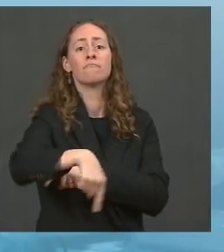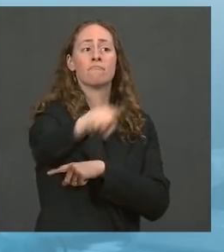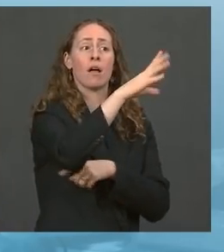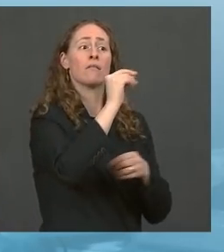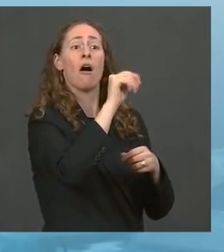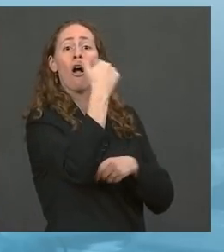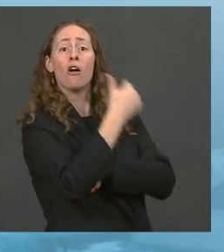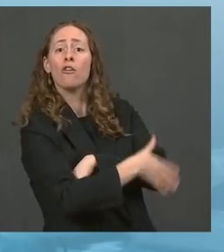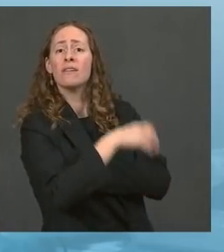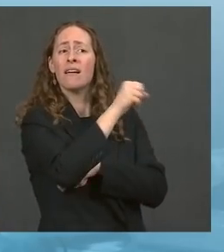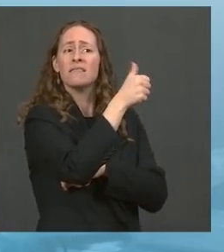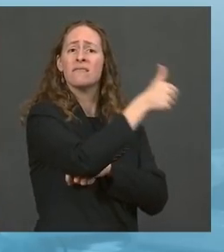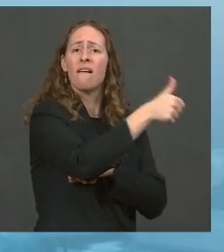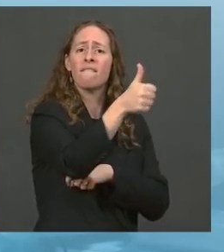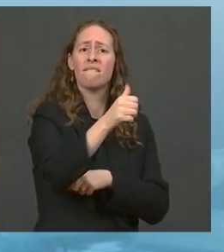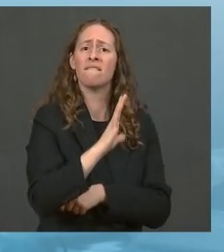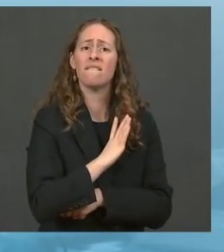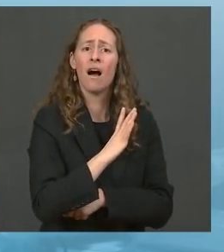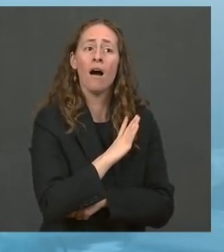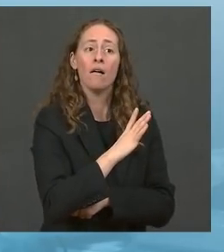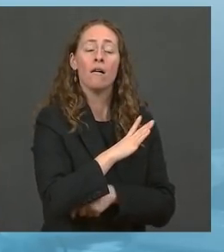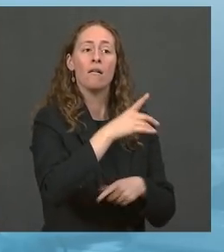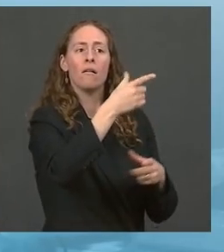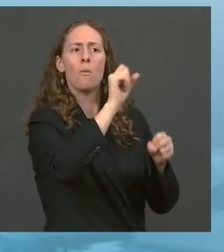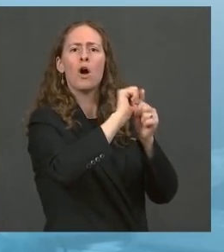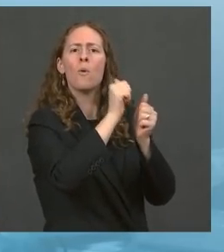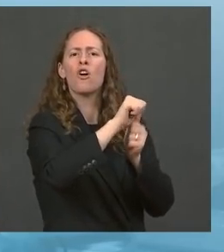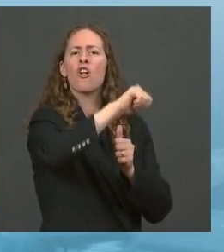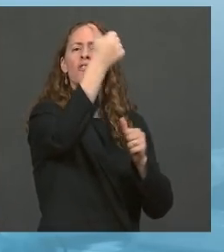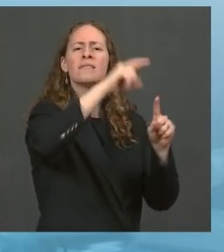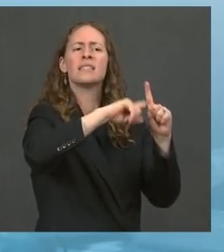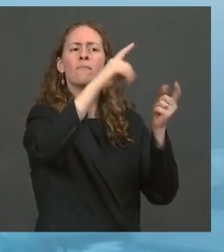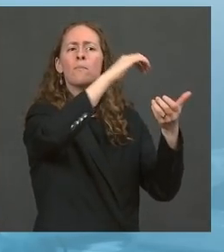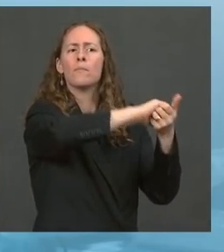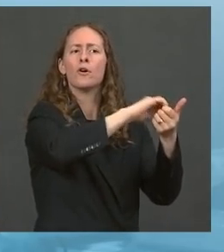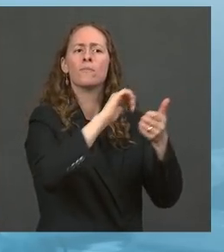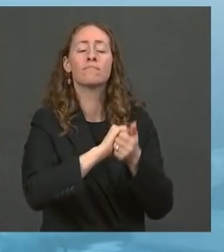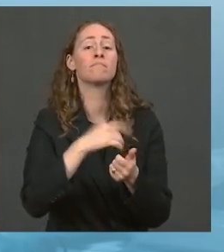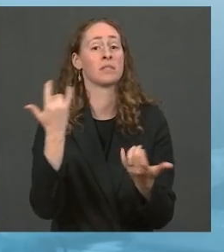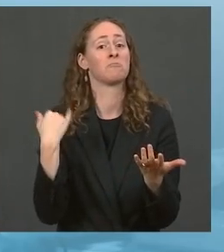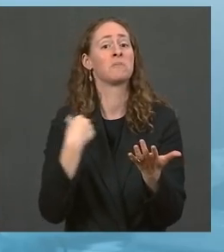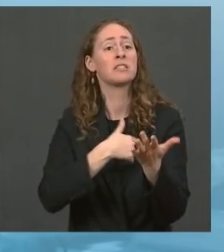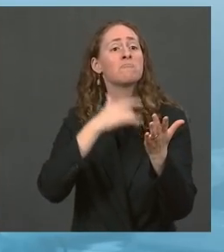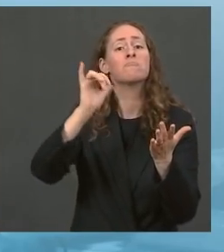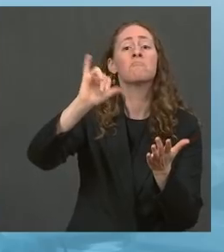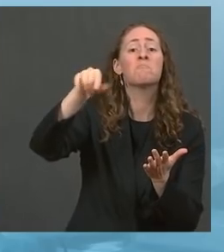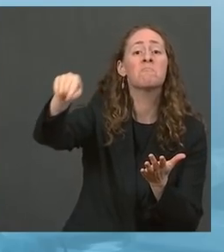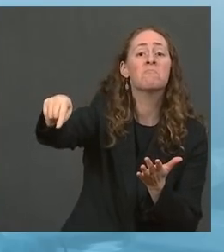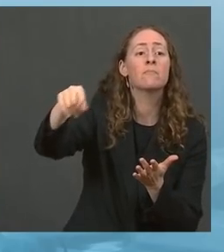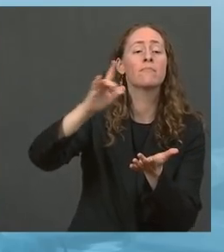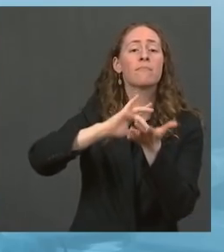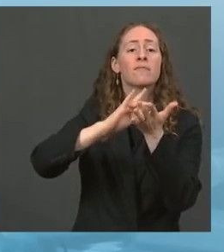We're working with partner nations, pharmaceutical companies, and other manufacturers to increase their own capacity